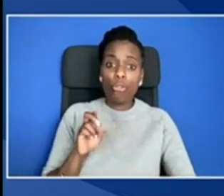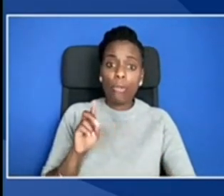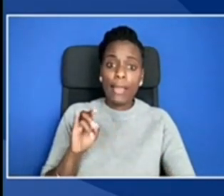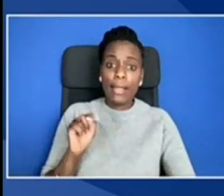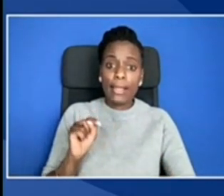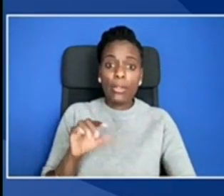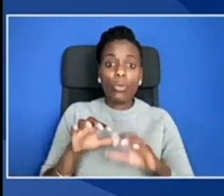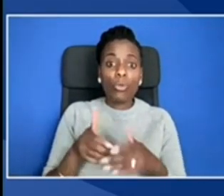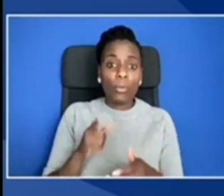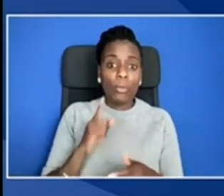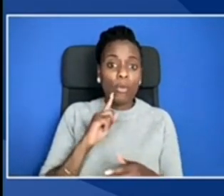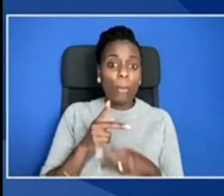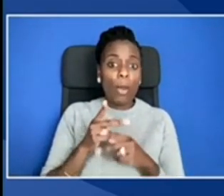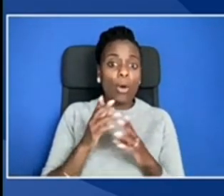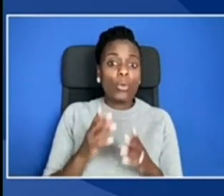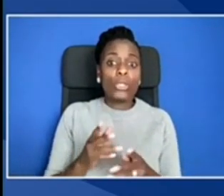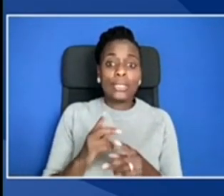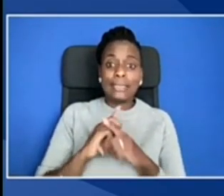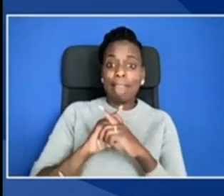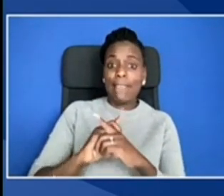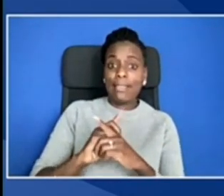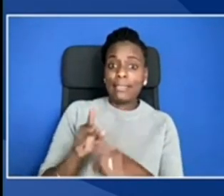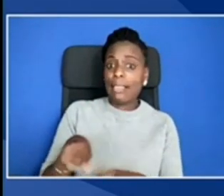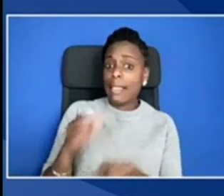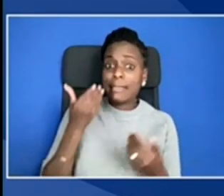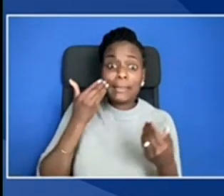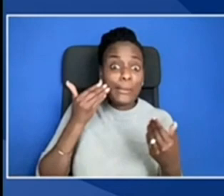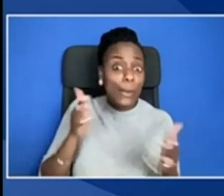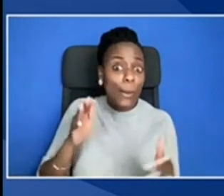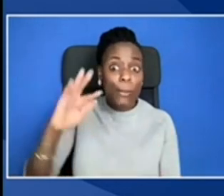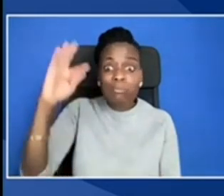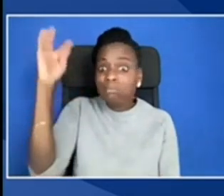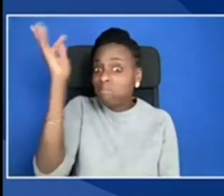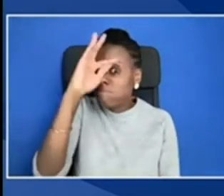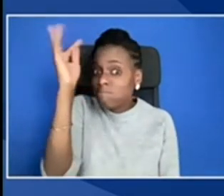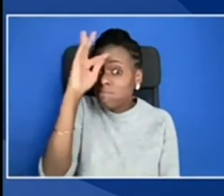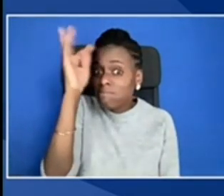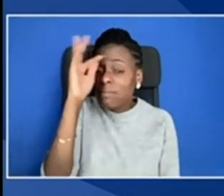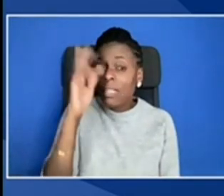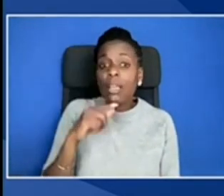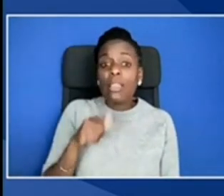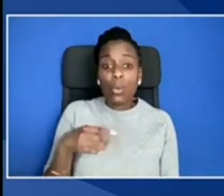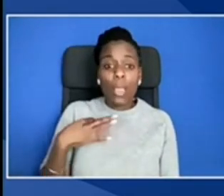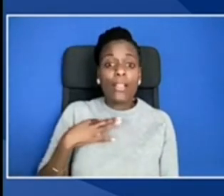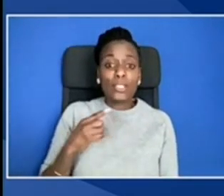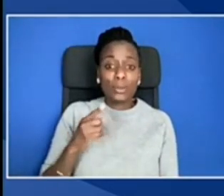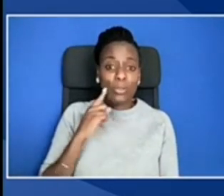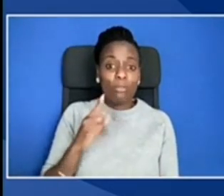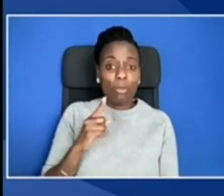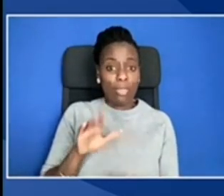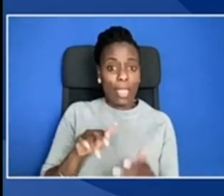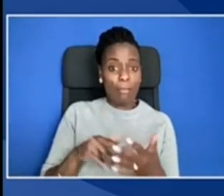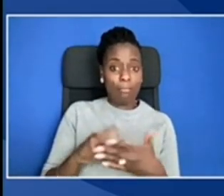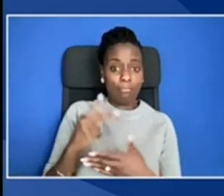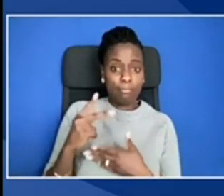they had no idea that they are eligible for Borrower Defense and only recently